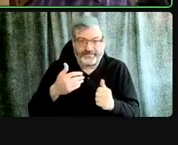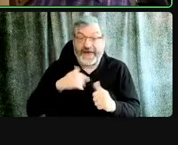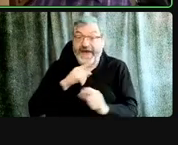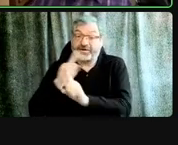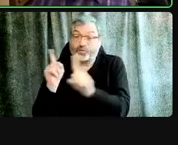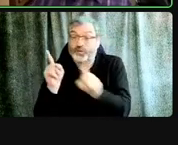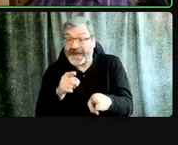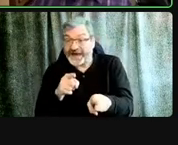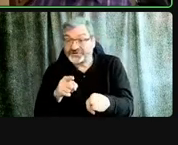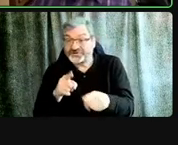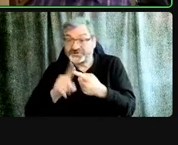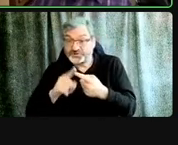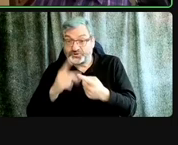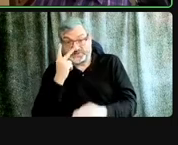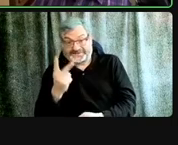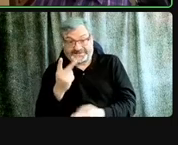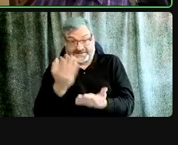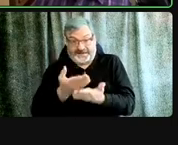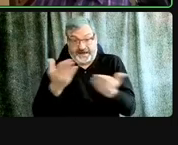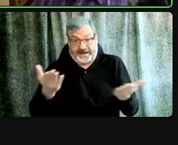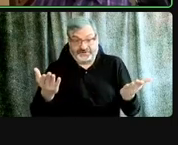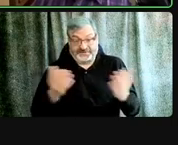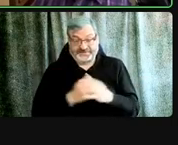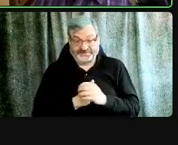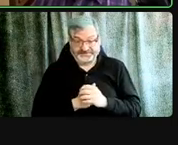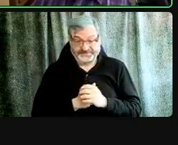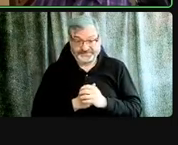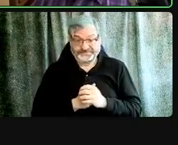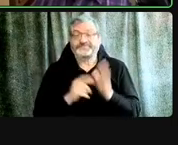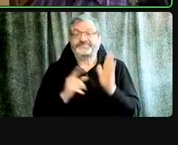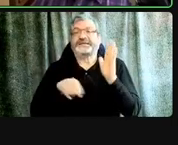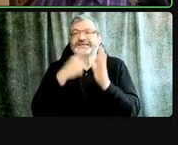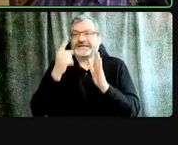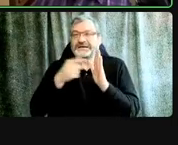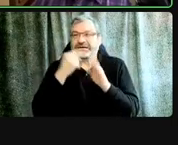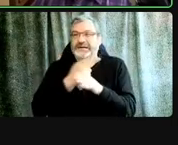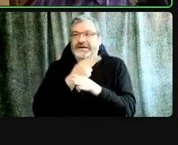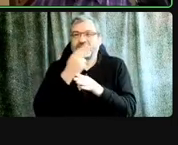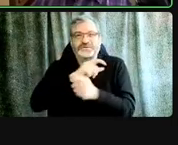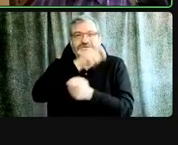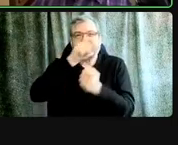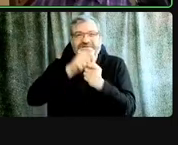Sometimes they involved specific thematic elements in Museum